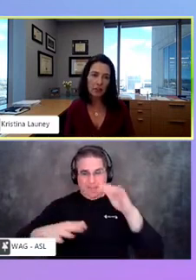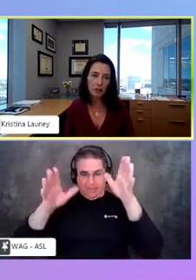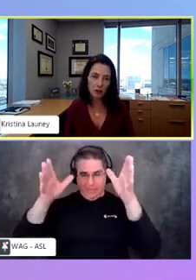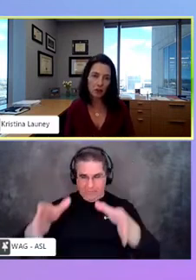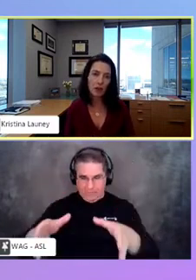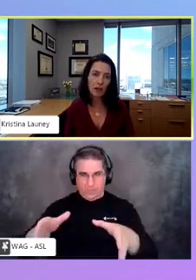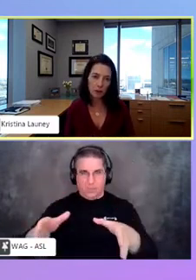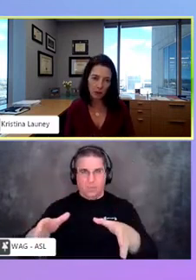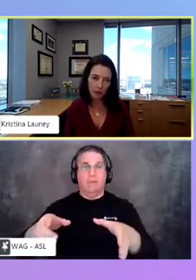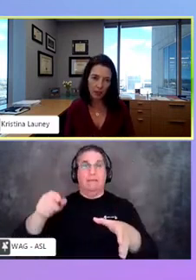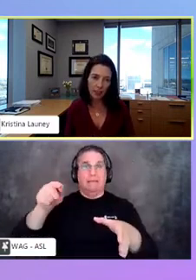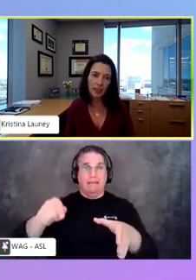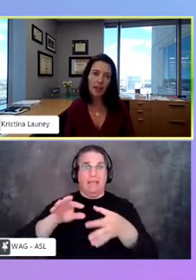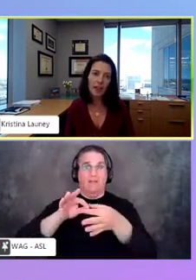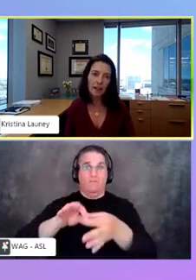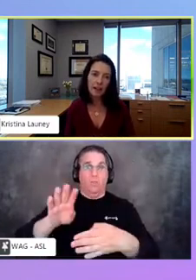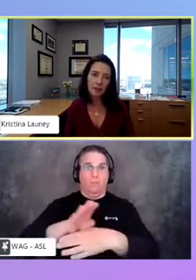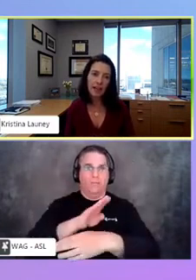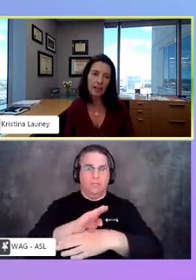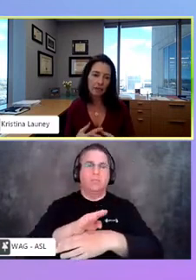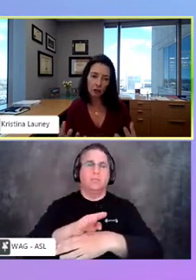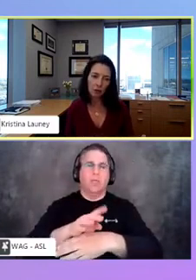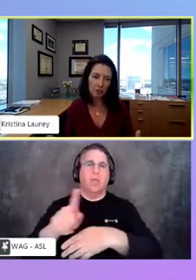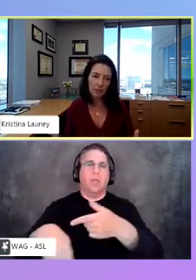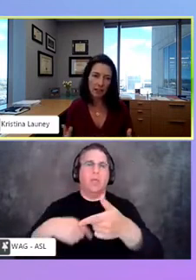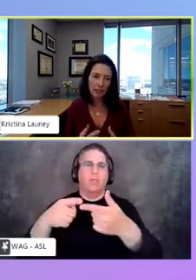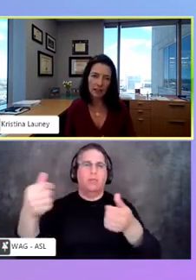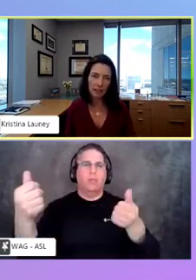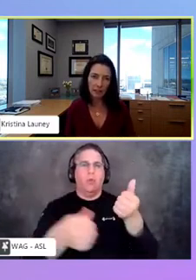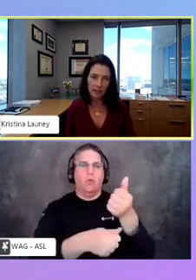rule. There must be a nexus with a physical place of